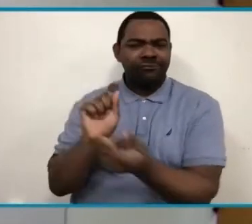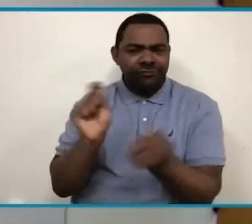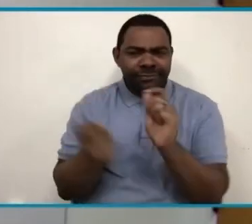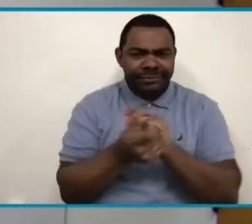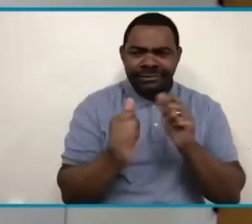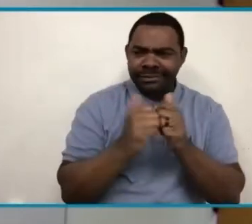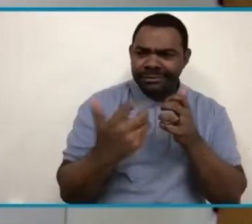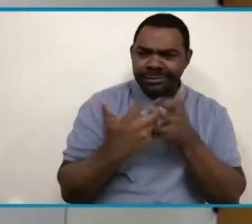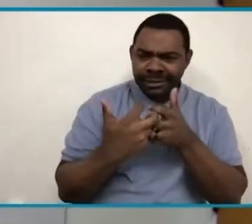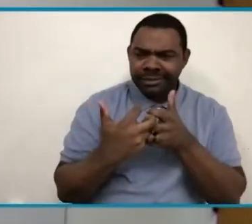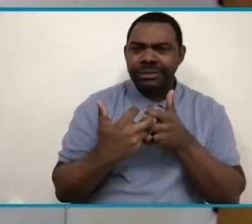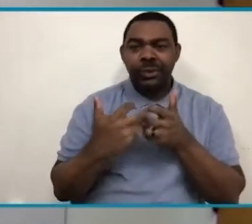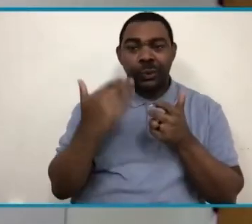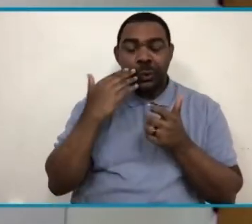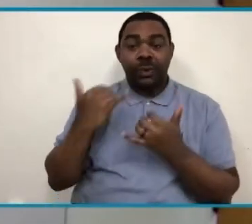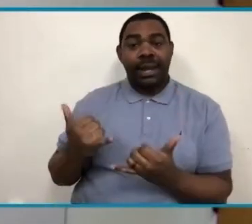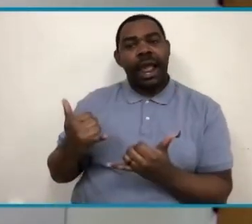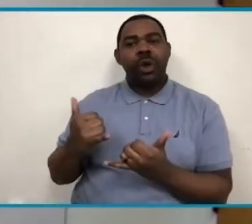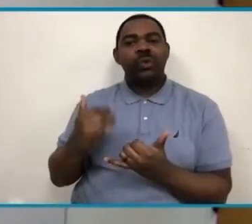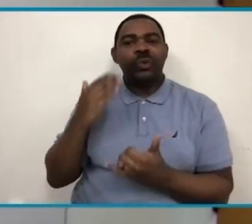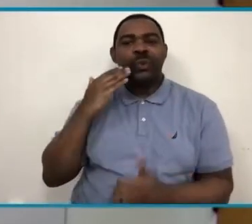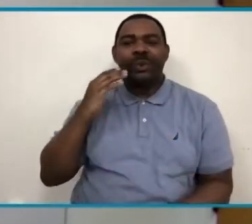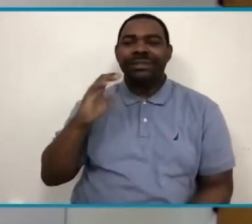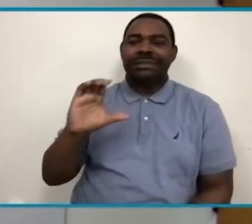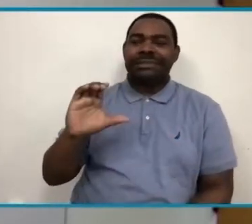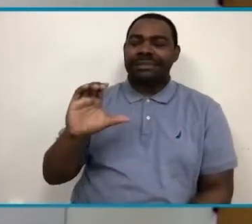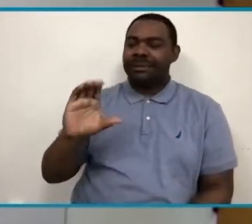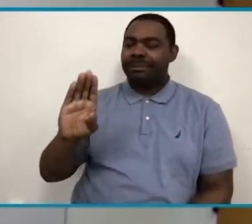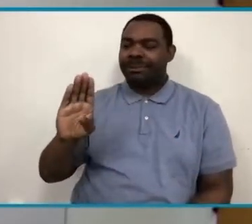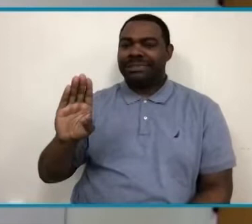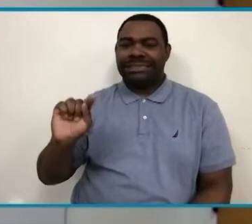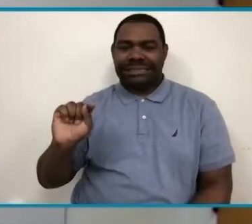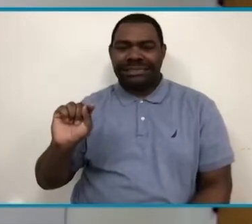cognitive behavioral therapy type treatments ... cognitive processing therapies and other